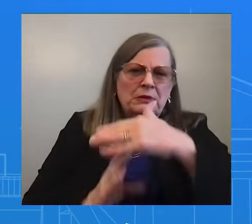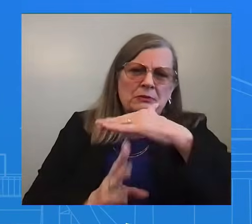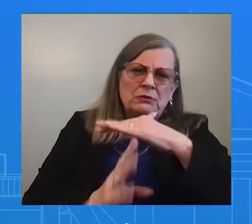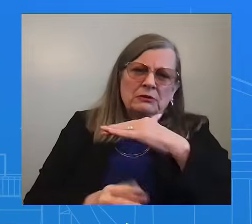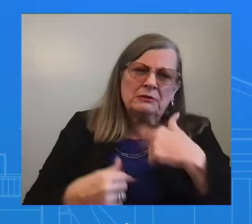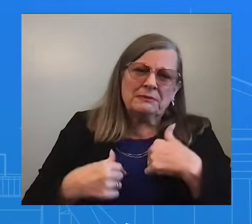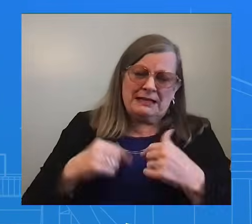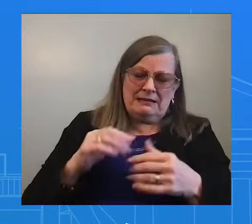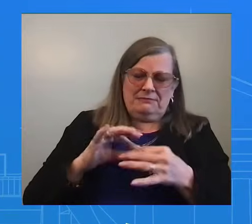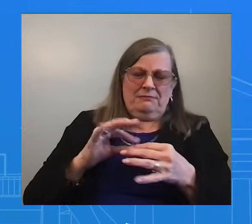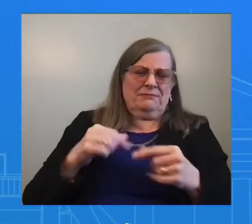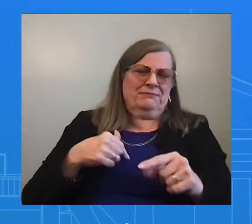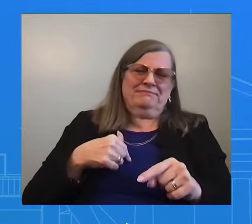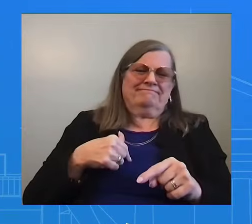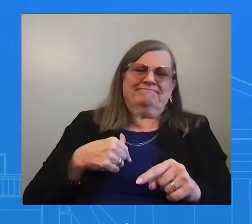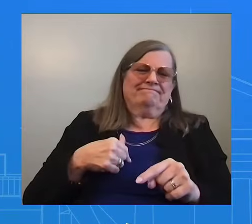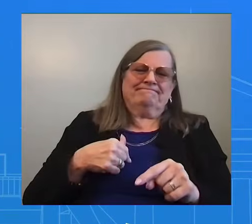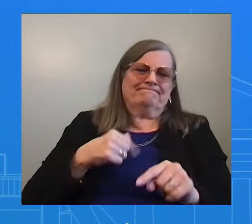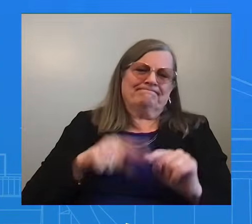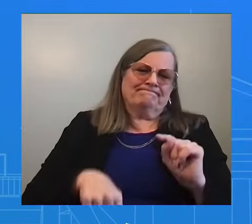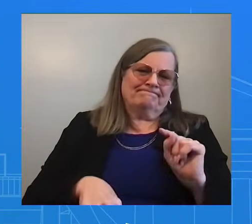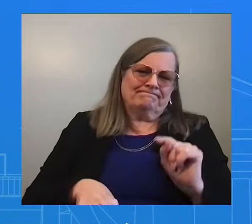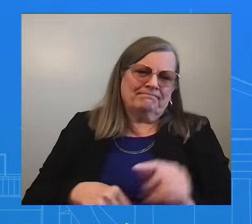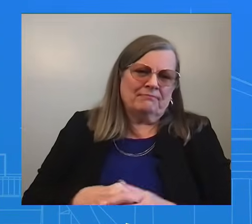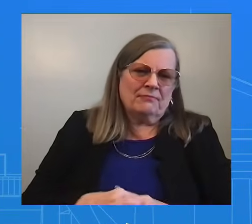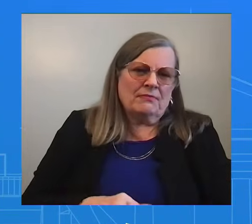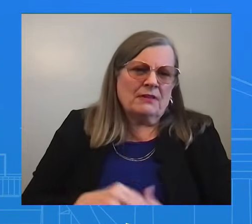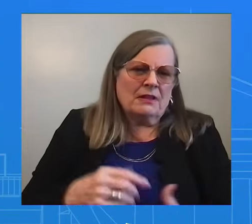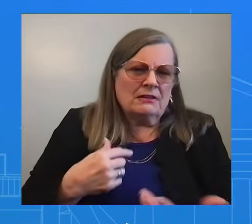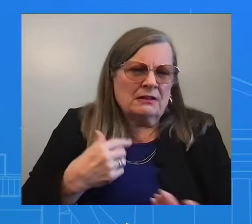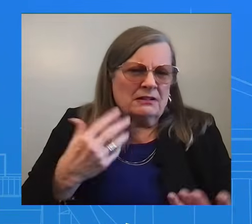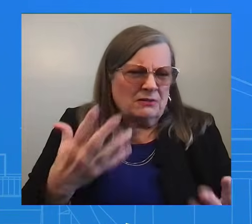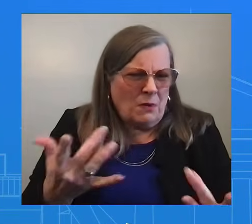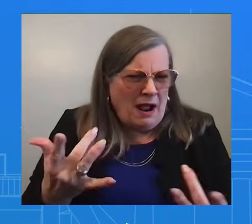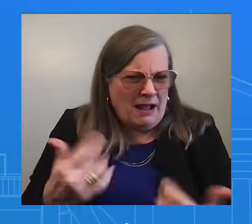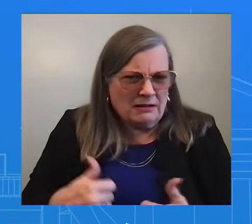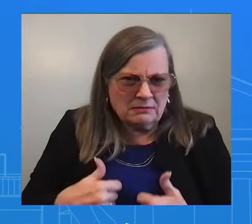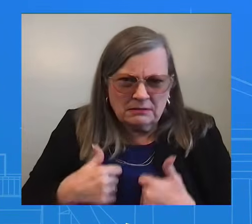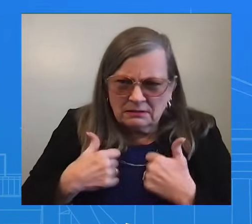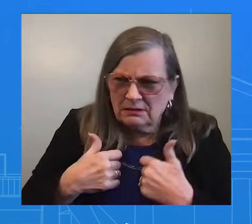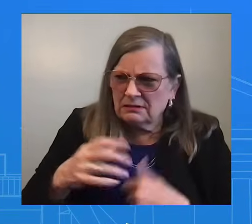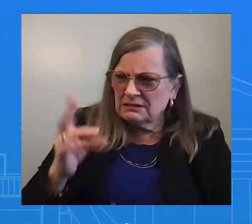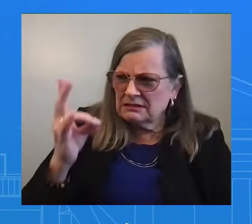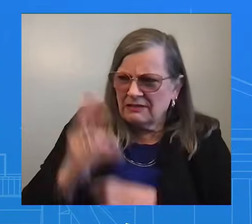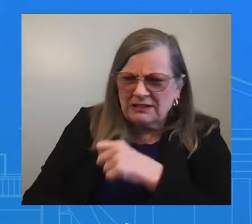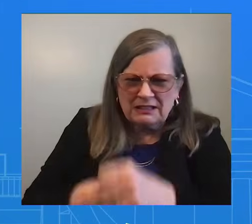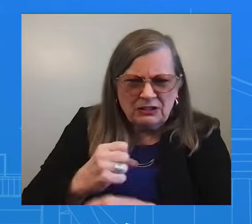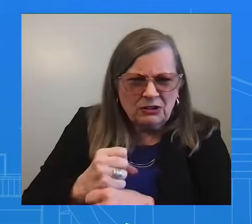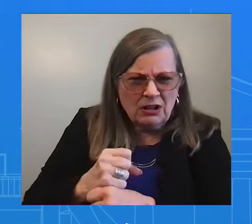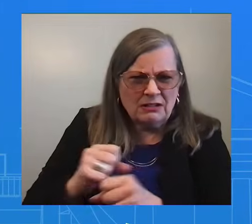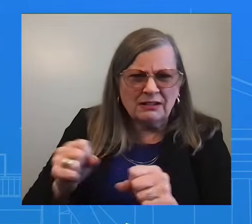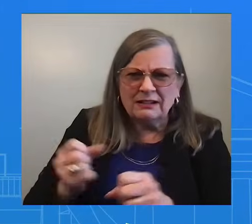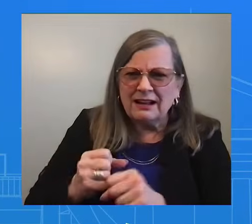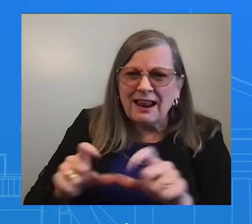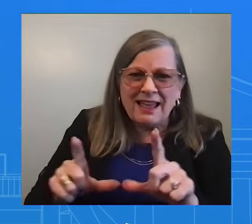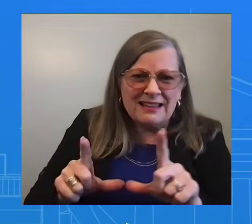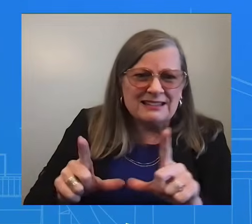and presumably gotten a work permit and worked here, if their asy- -- asylum claim is denied, are they really going to be deported?